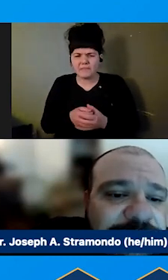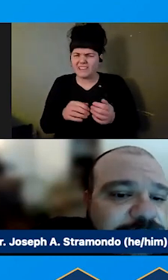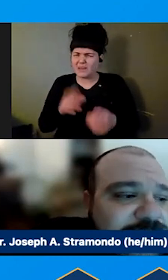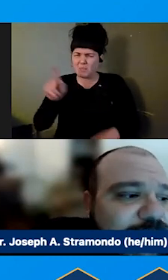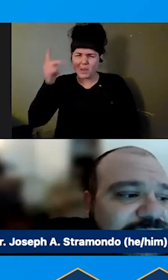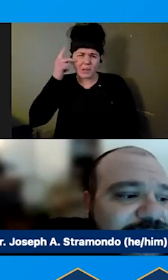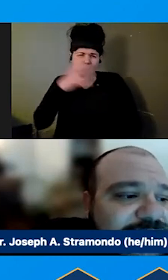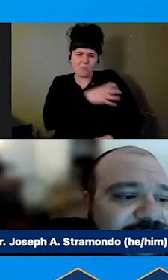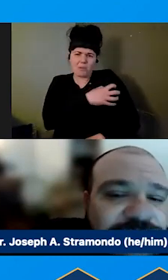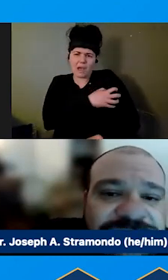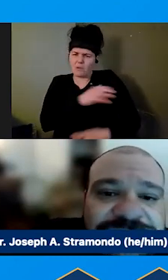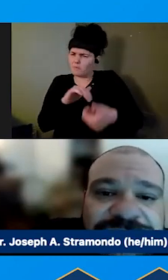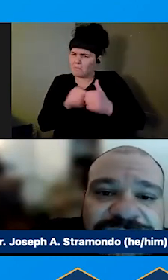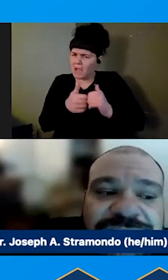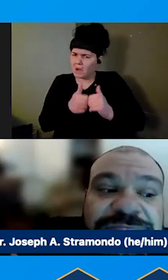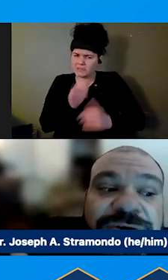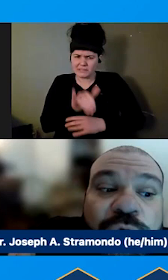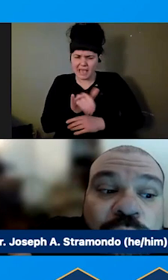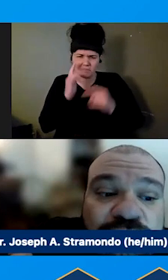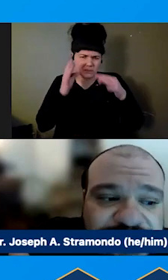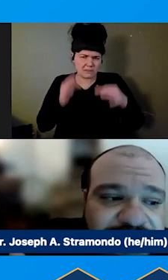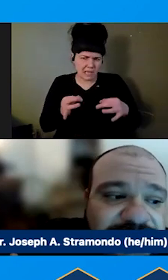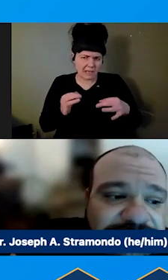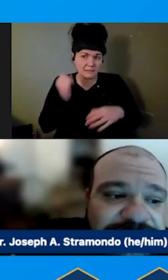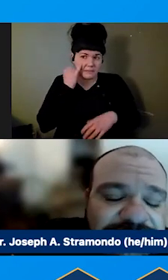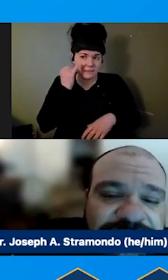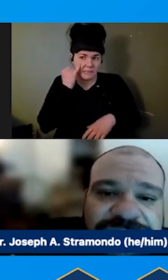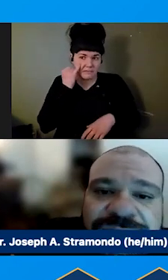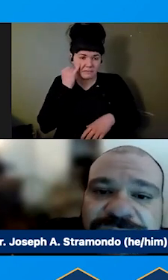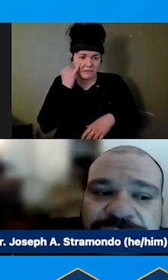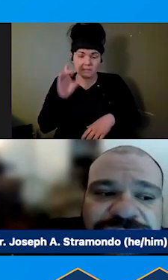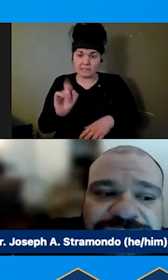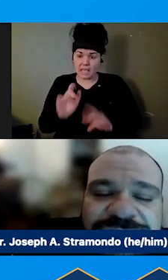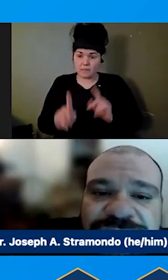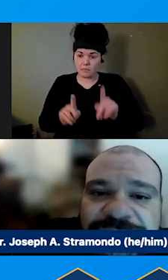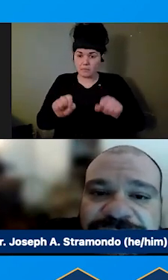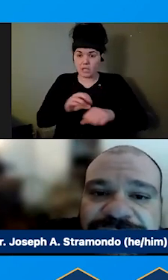how disabled people can influence their own response to